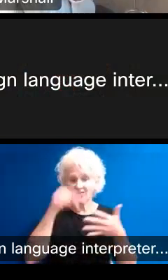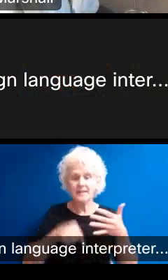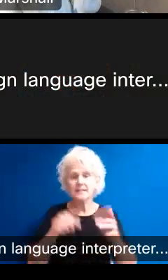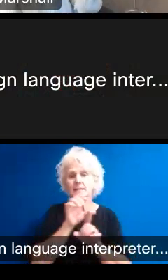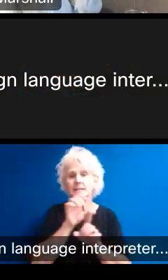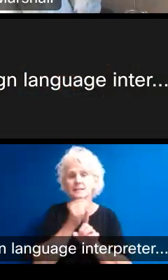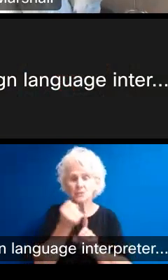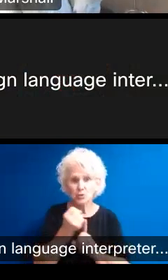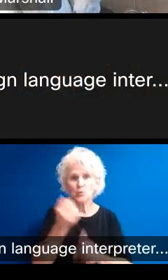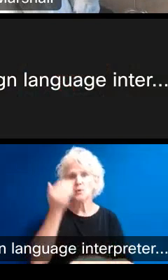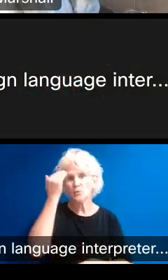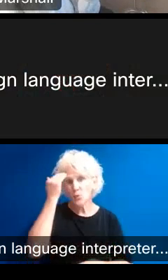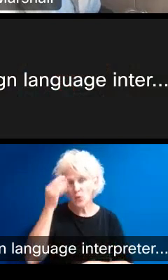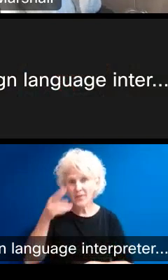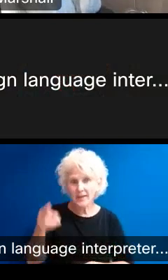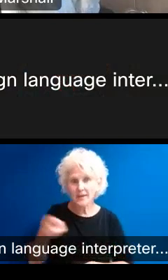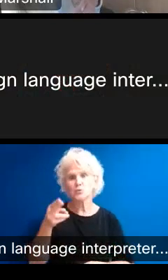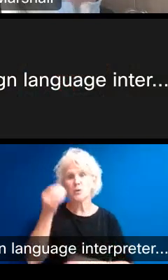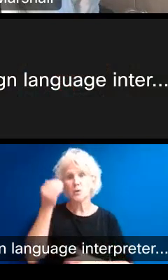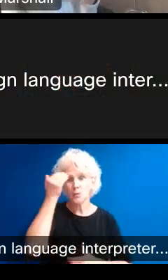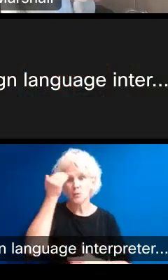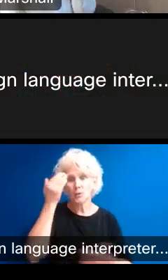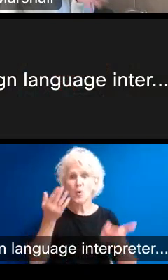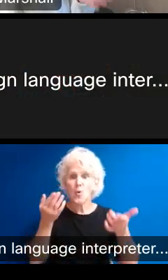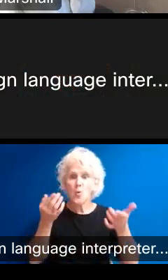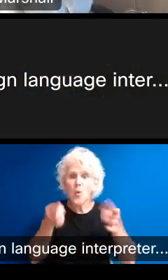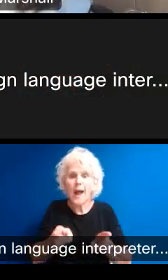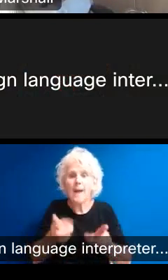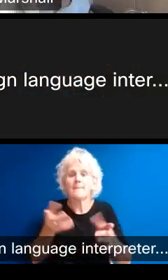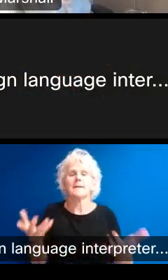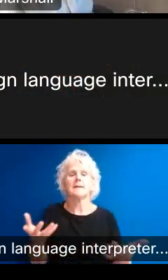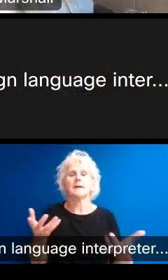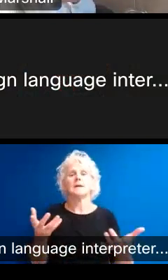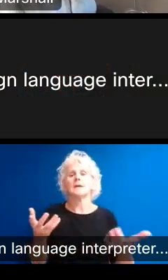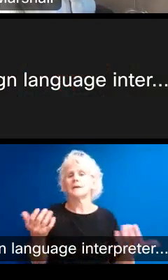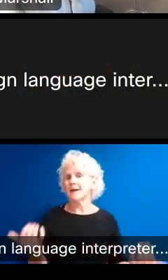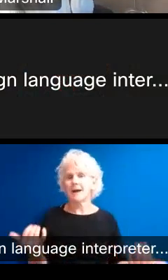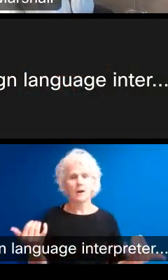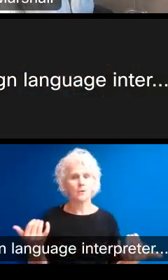here's what we know. What happens then? What could happen if it that's the consequence,